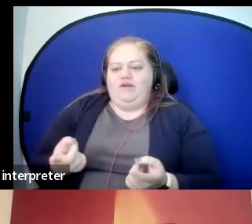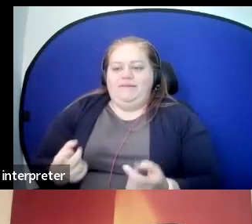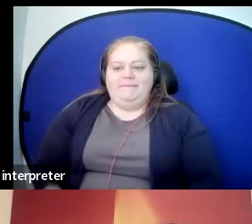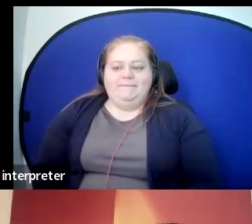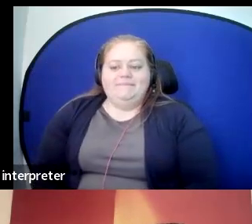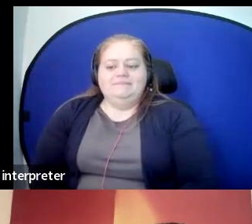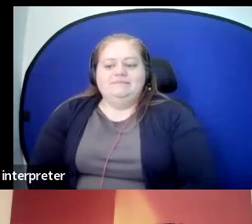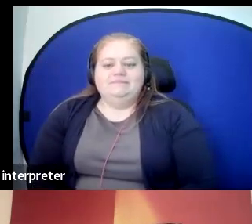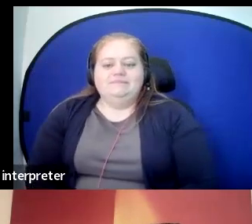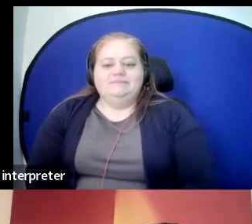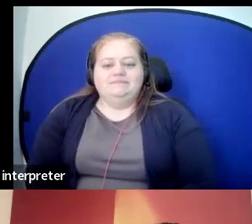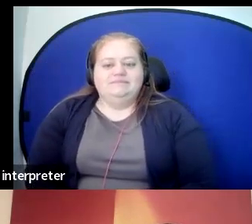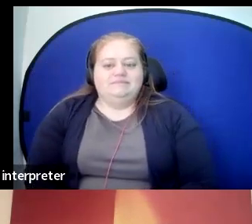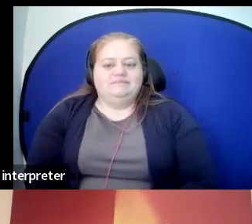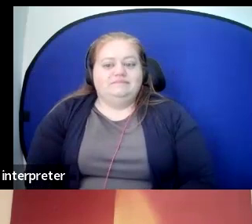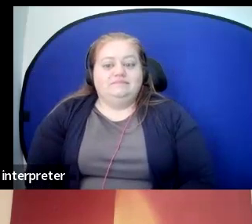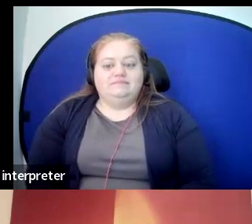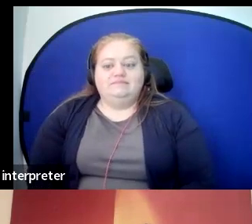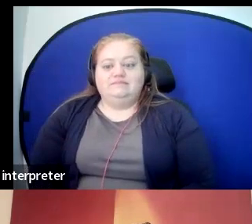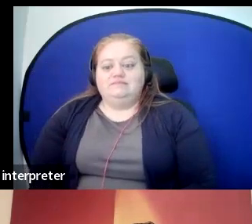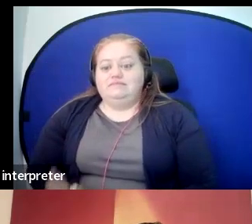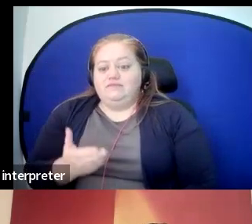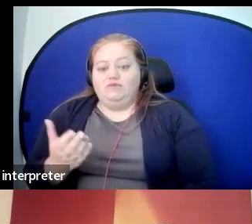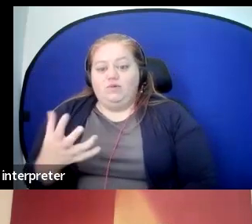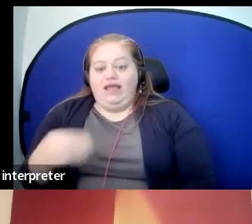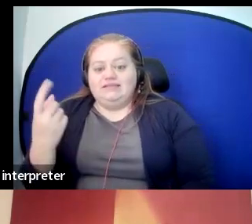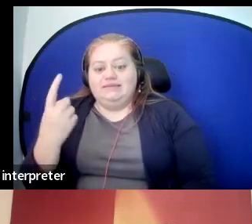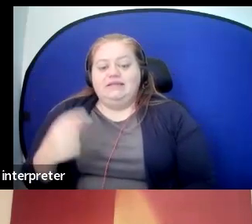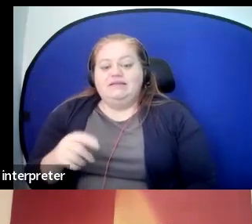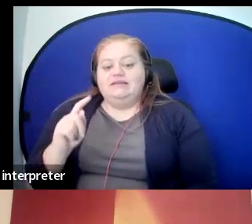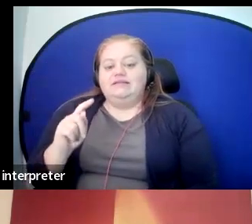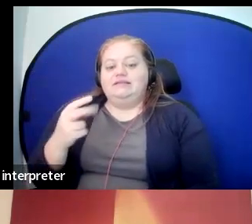Allie might want to add something. It may be interesting to add to this.